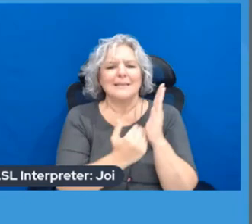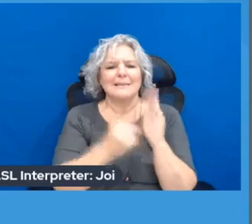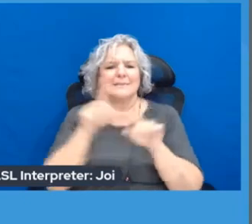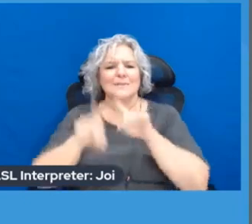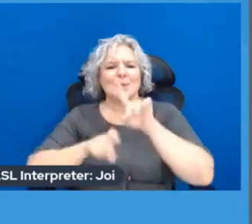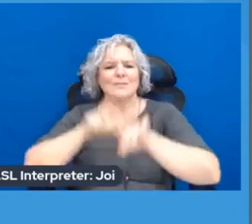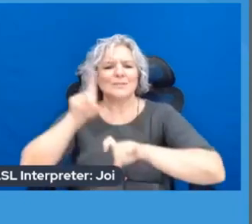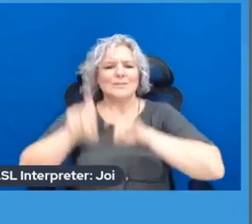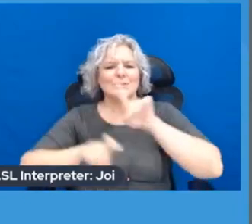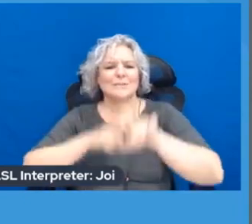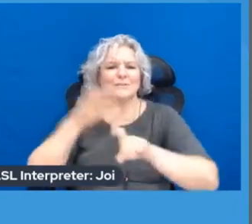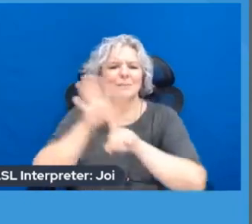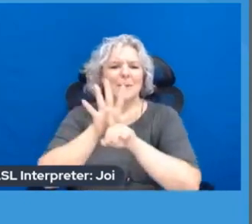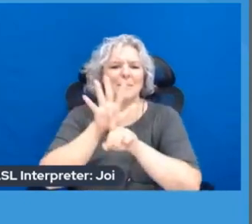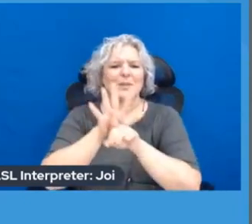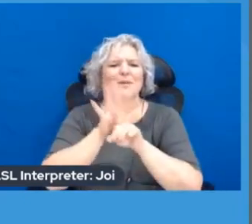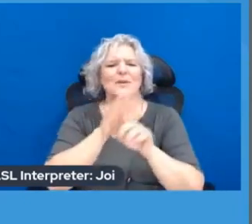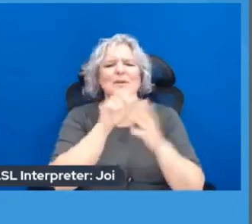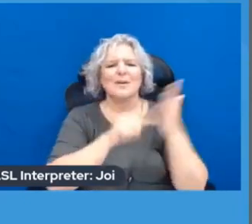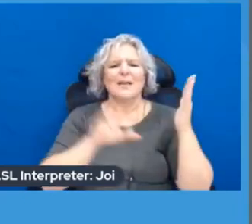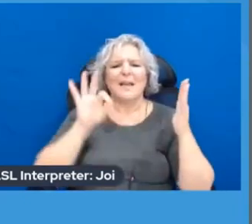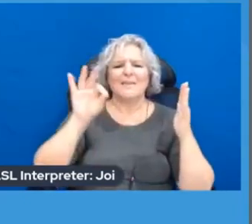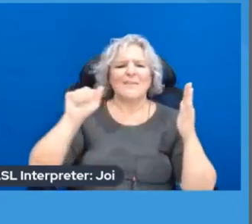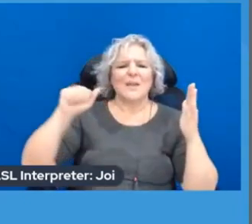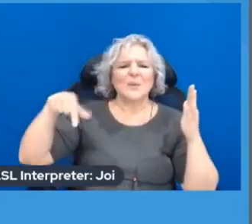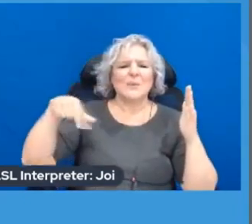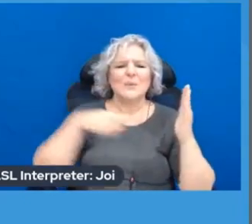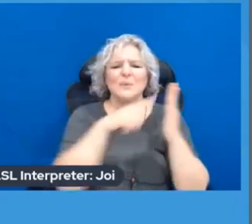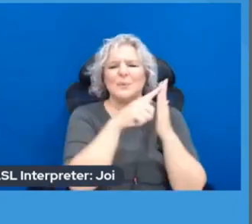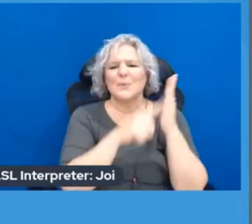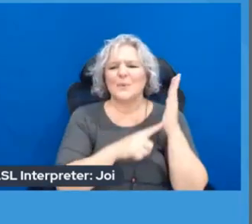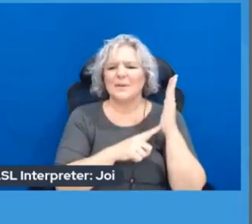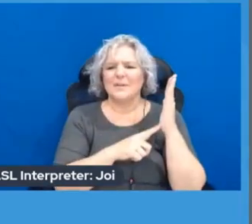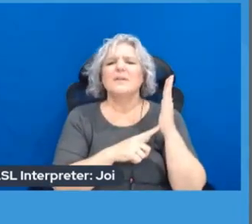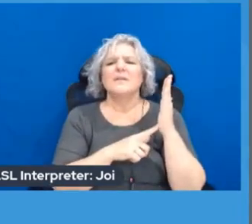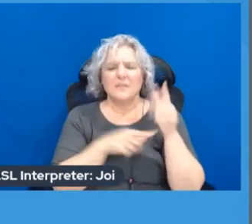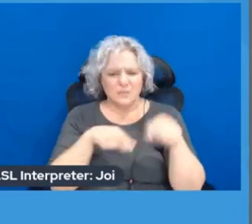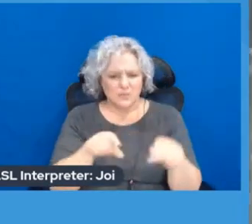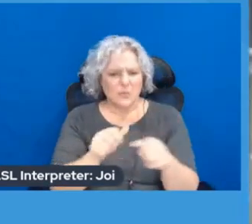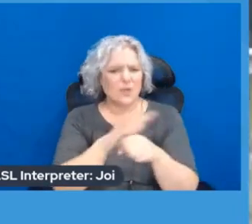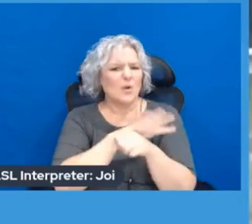regarding the delivery of IDEA early childhood services during COVID-19.